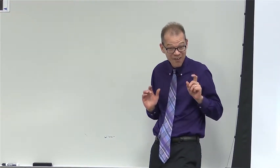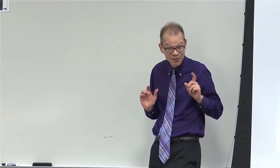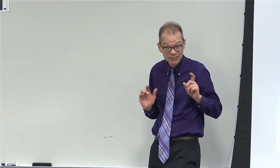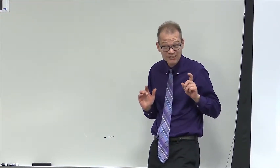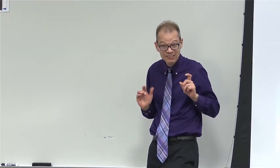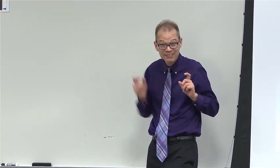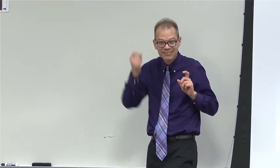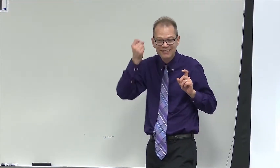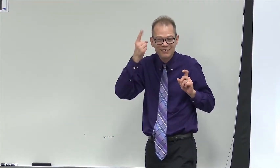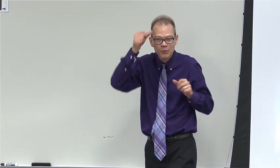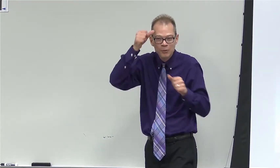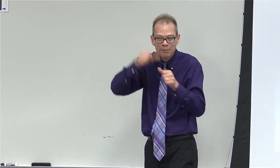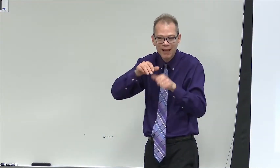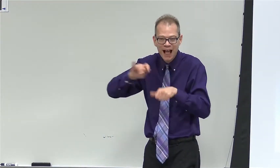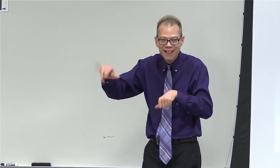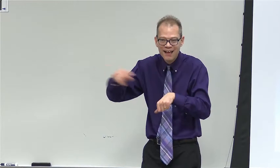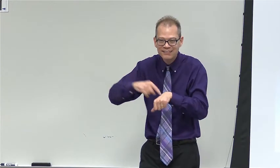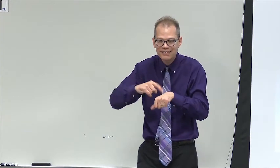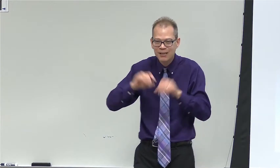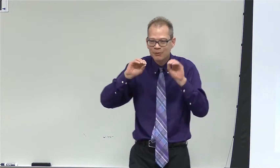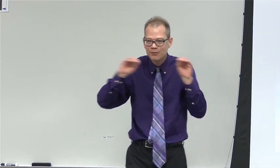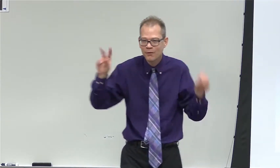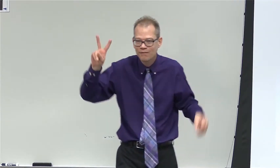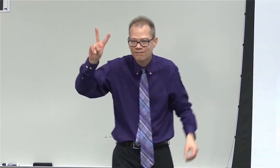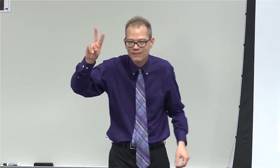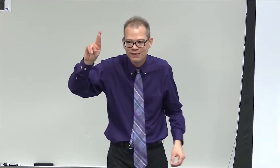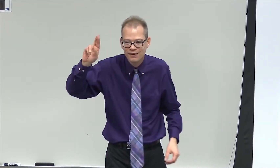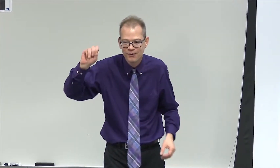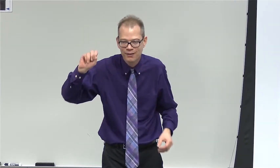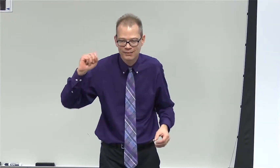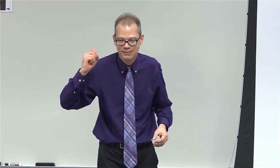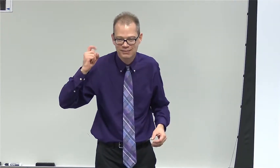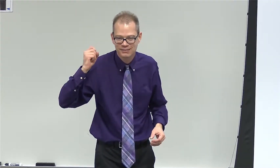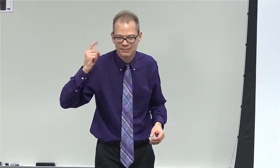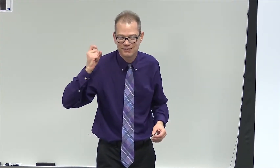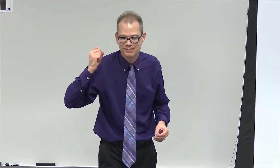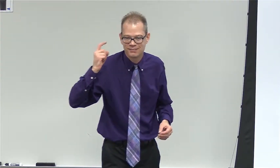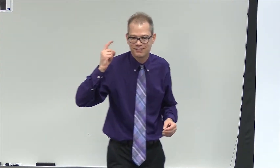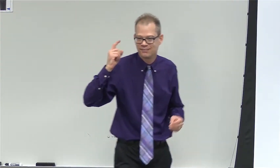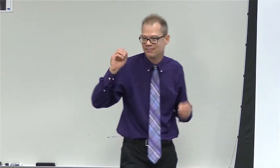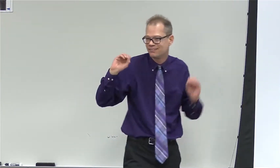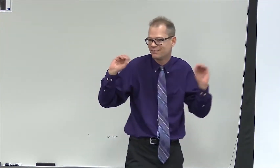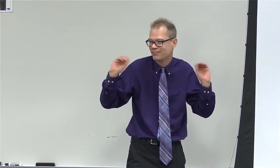You know, patients didn't come to my house. There was no VRS at that time either,